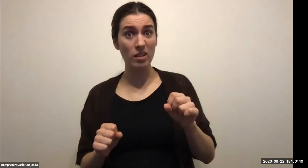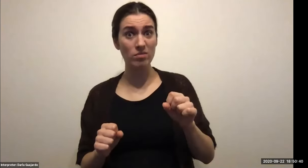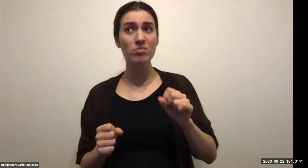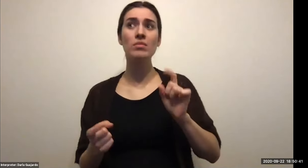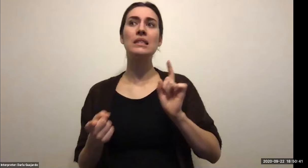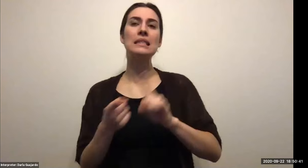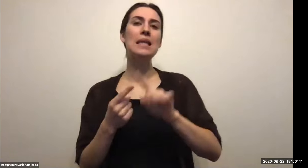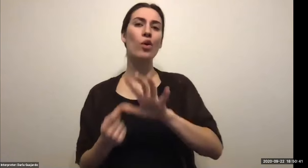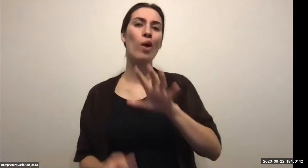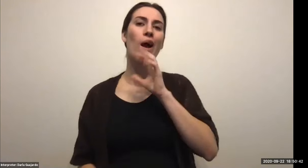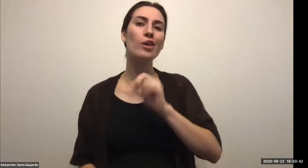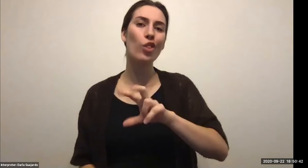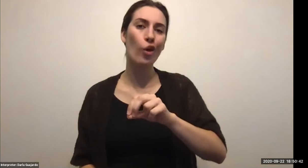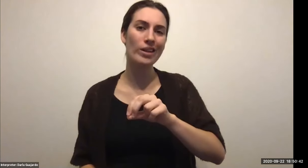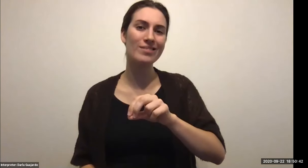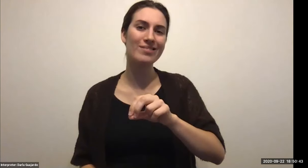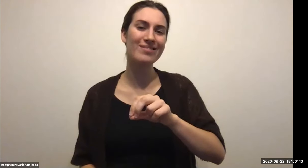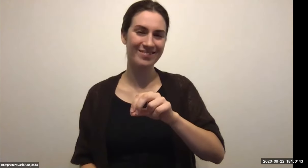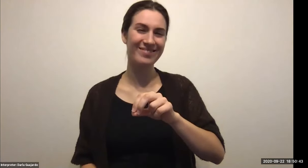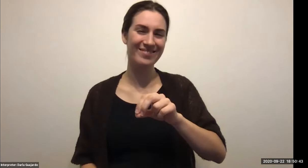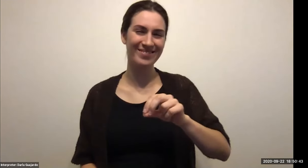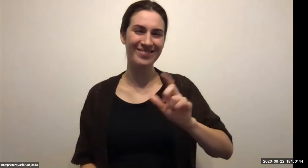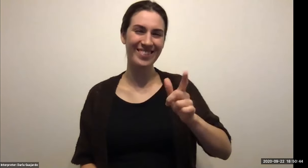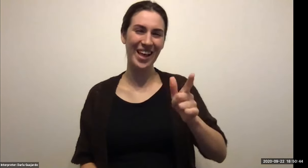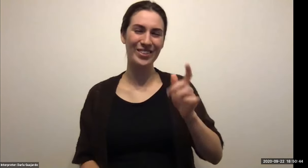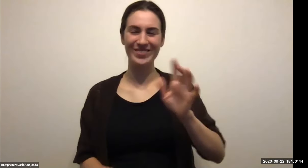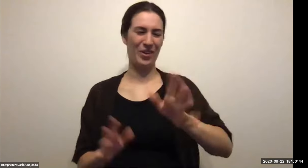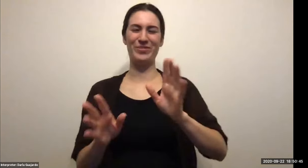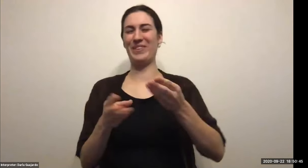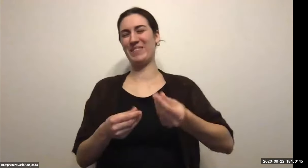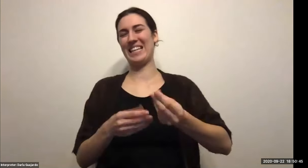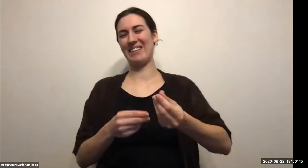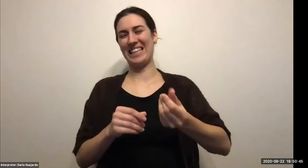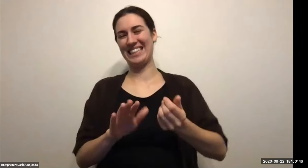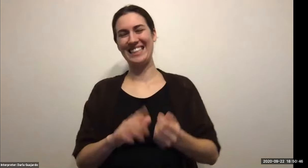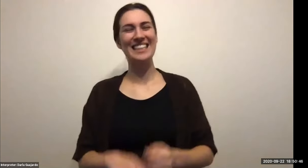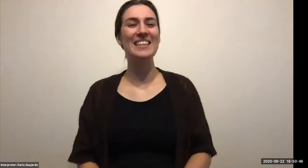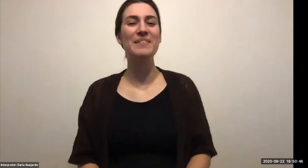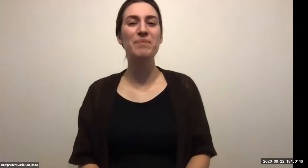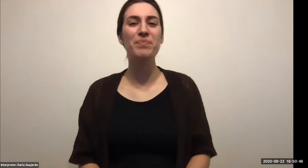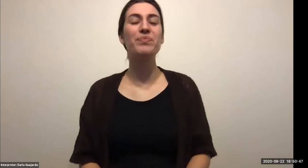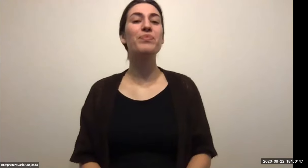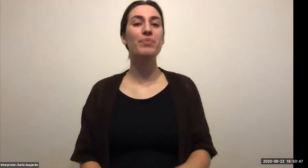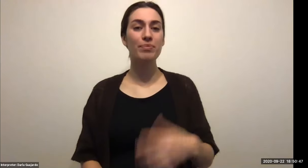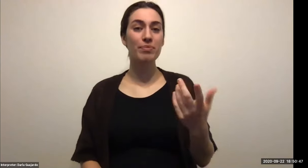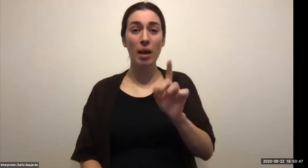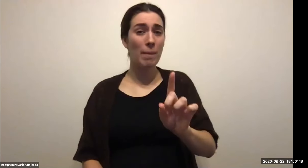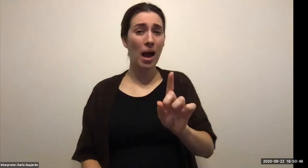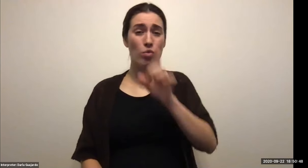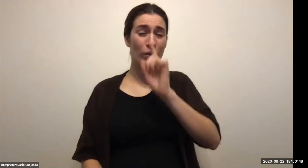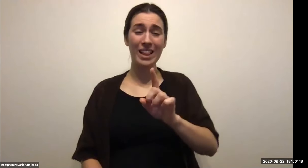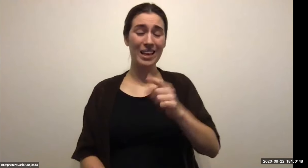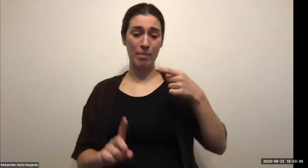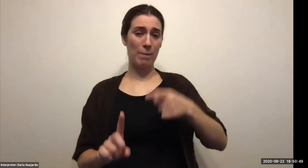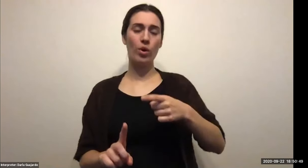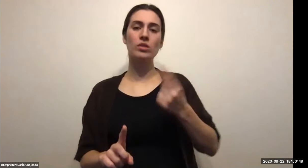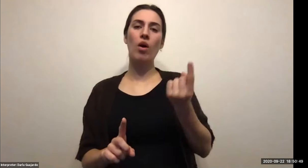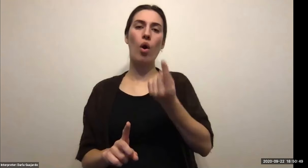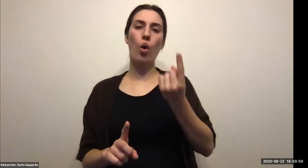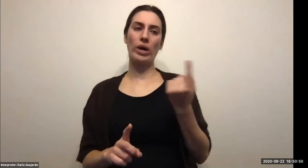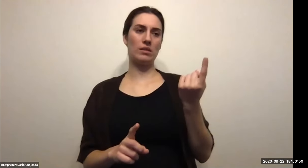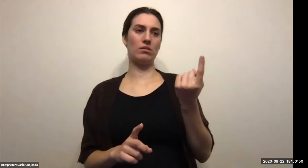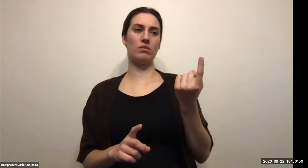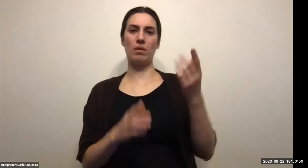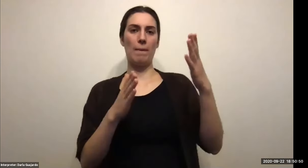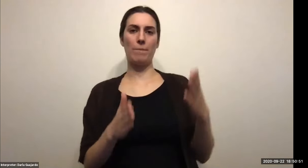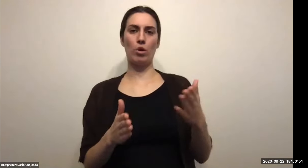Amanda Sengdara (RIT Student): I would say like say thank you. First of all, Mr rolling for sharing your time with us tonight though if you were in our shoes as many of us are going to be graduate soon.